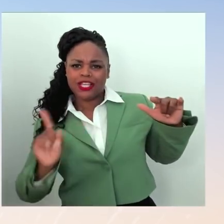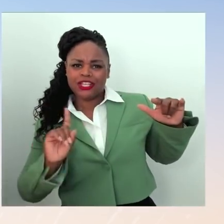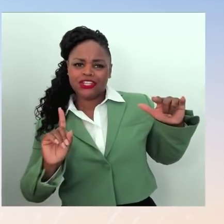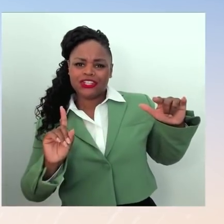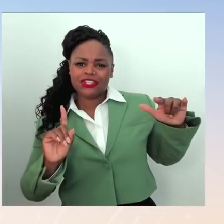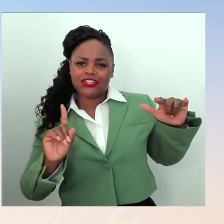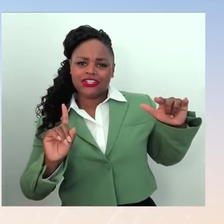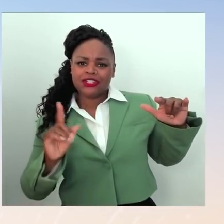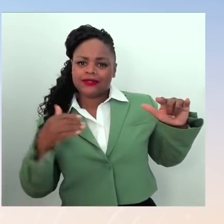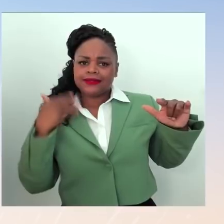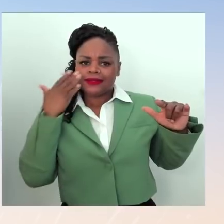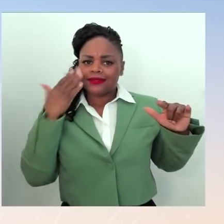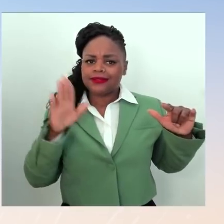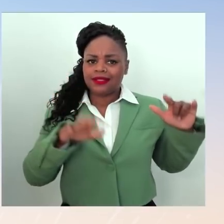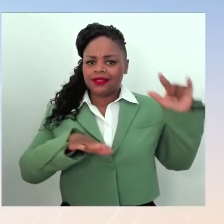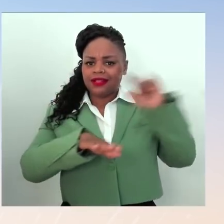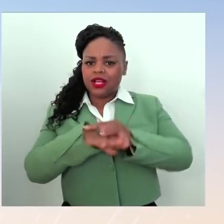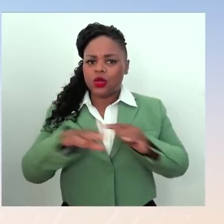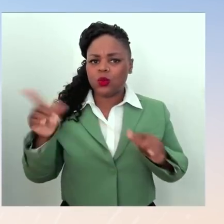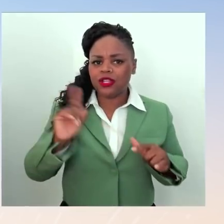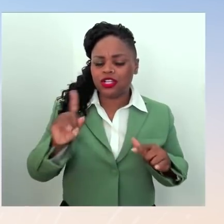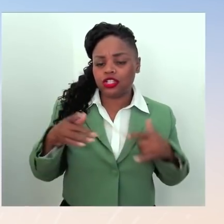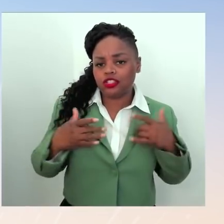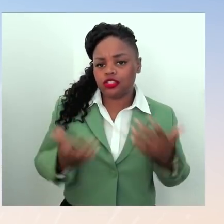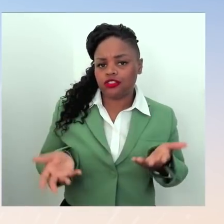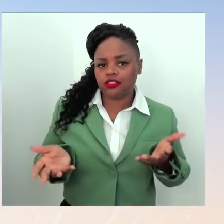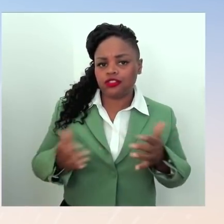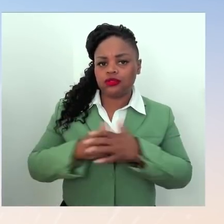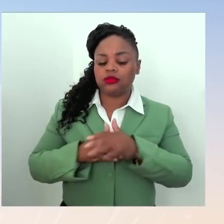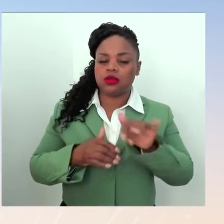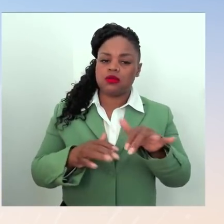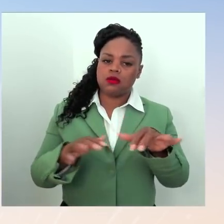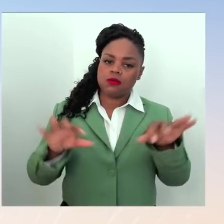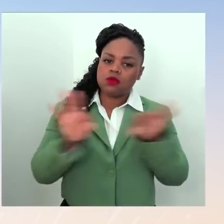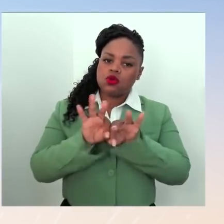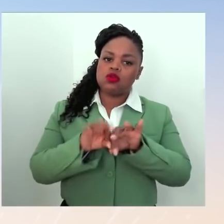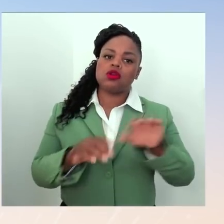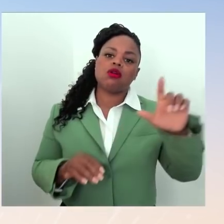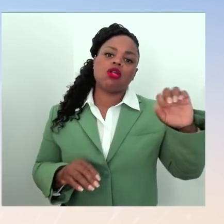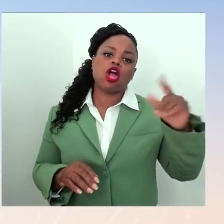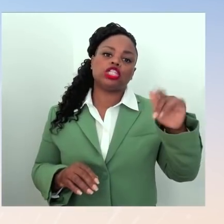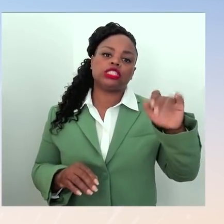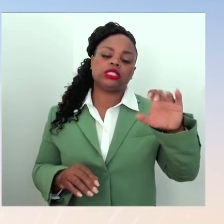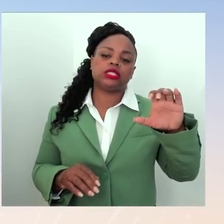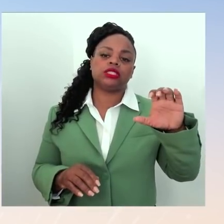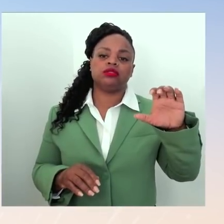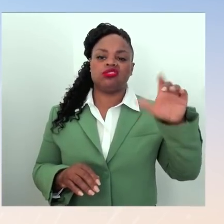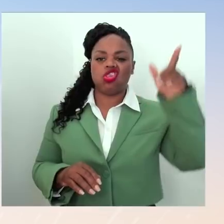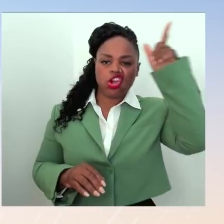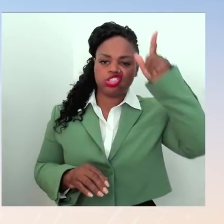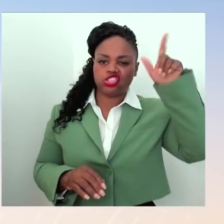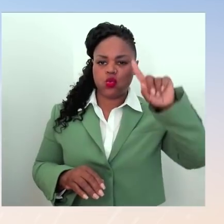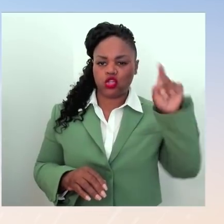And also, as it -- as it relates to the backfill question, we are working through some pretty complicated logistics